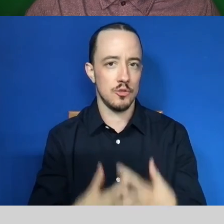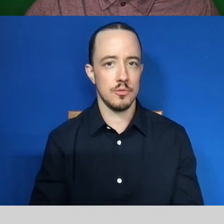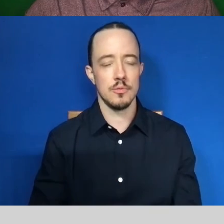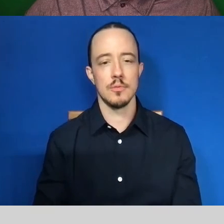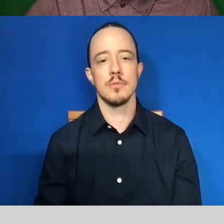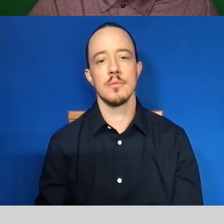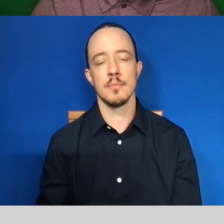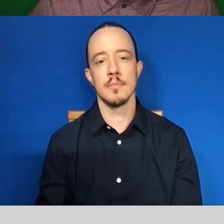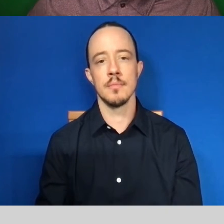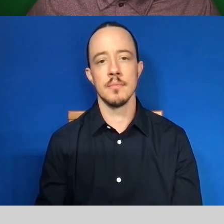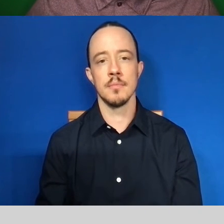as a match.